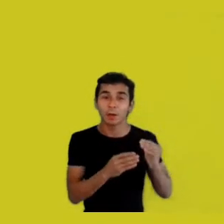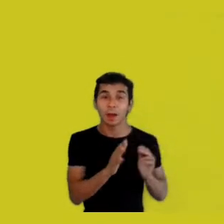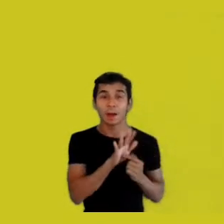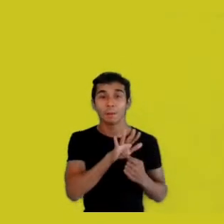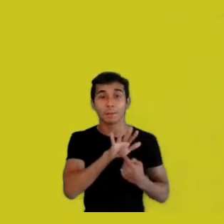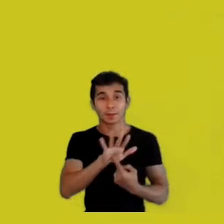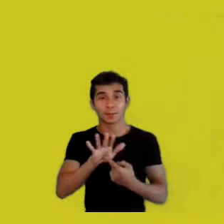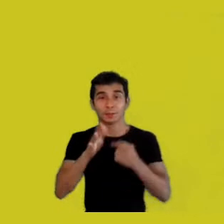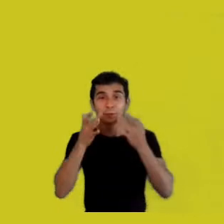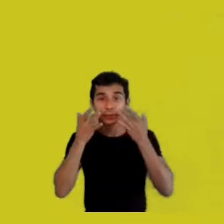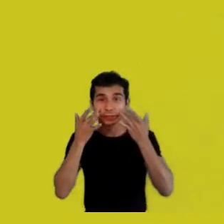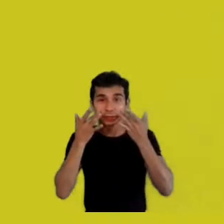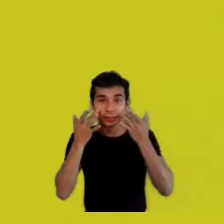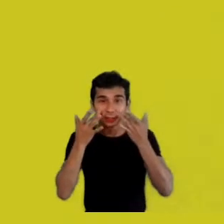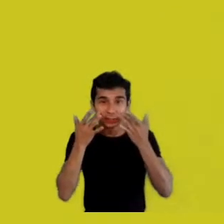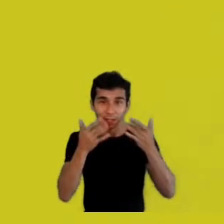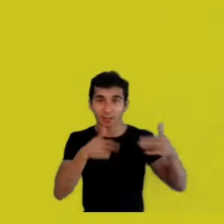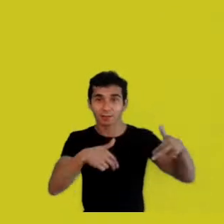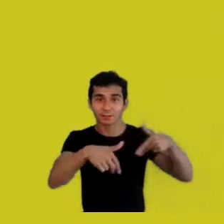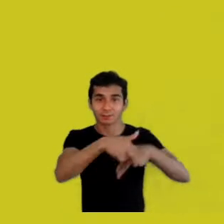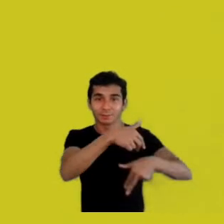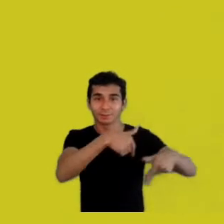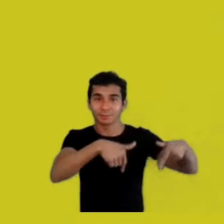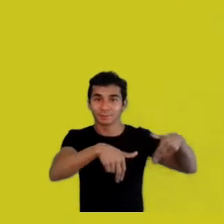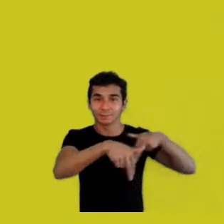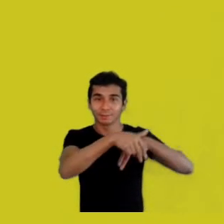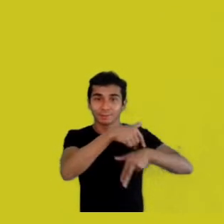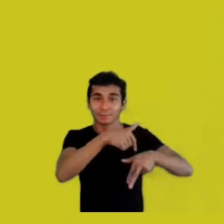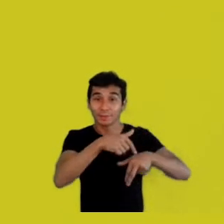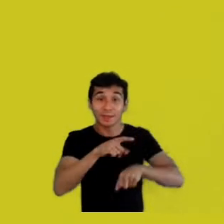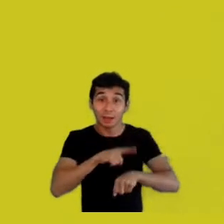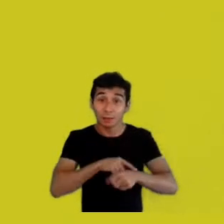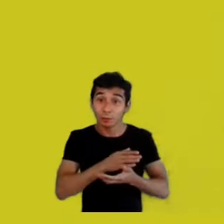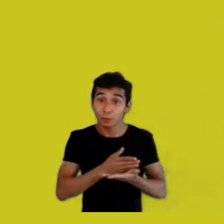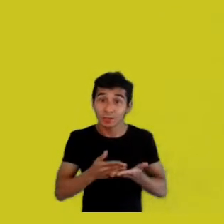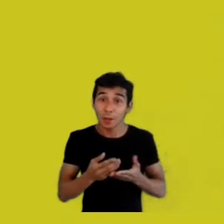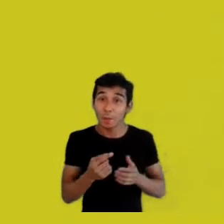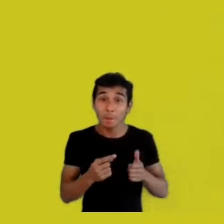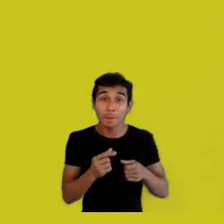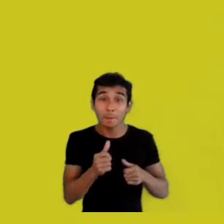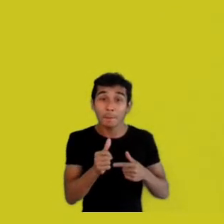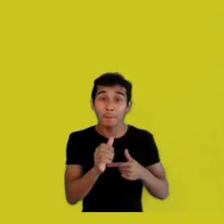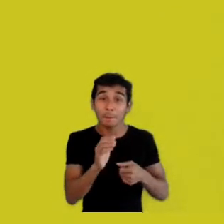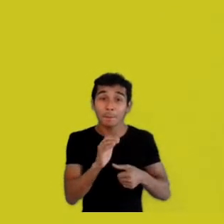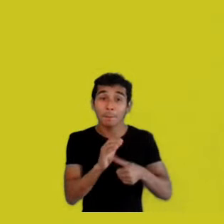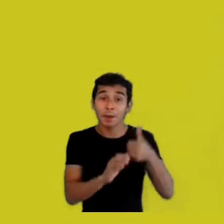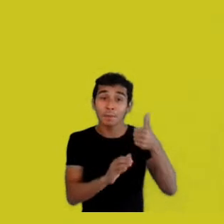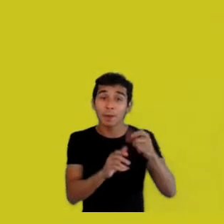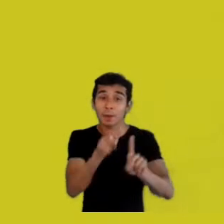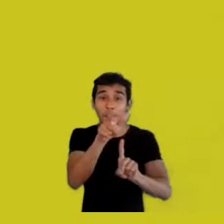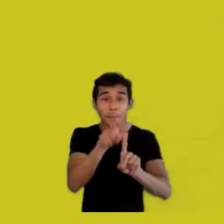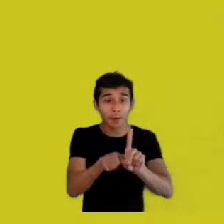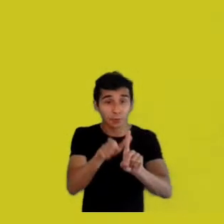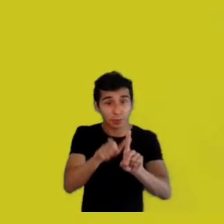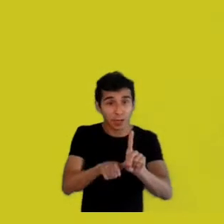and right away, the first “character”, quote-unquote, who would narrate,